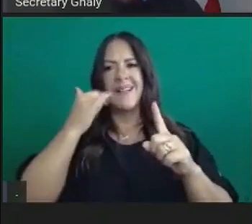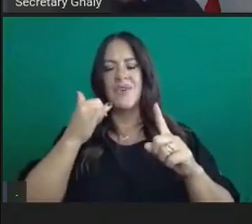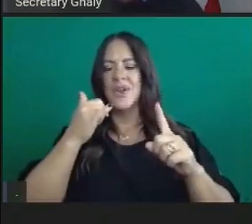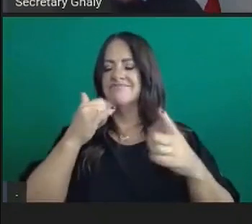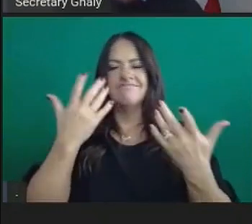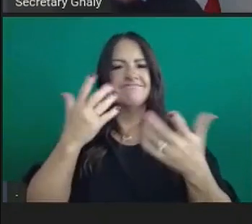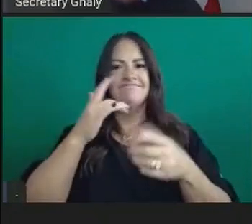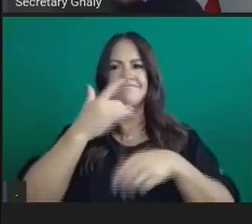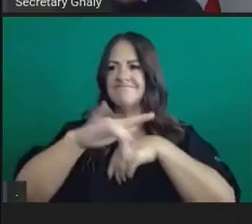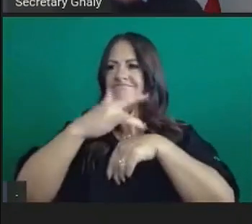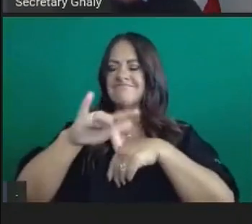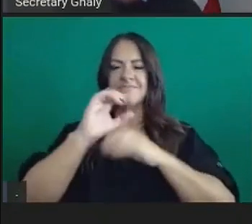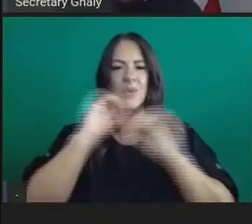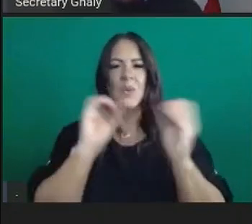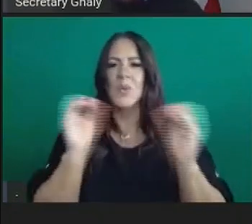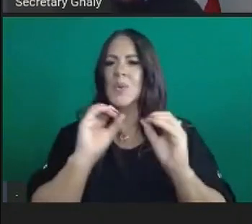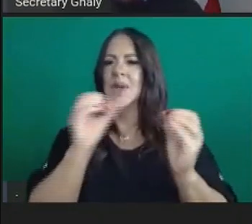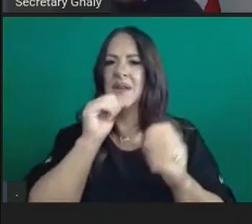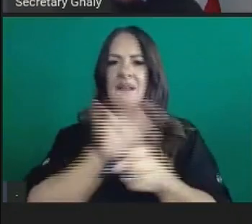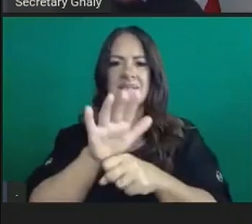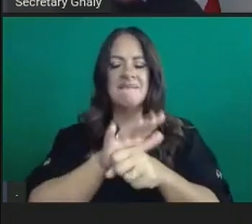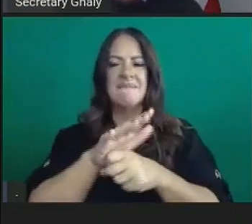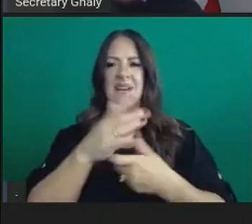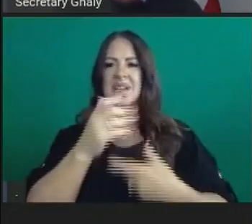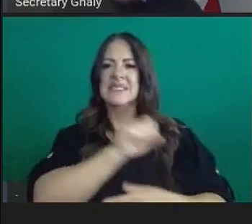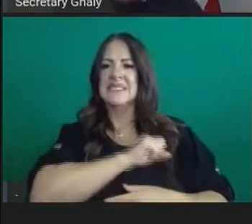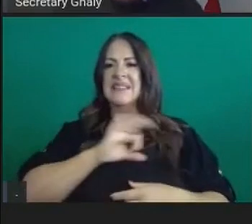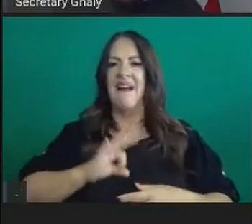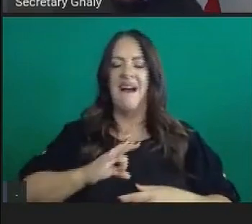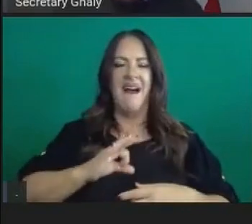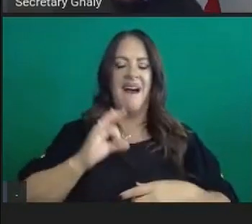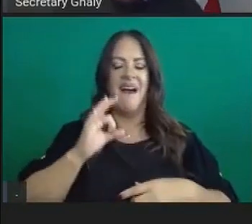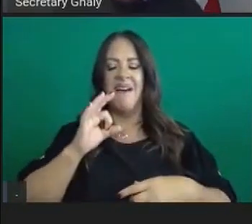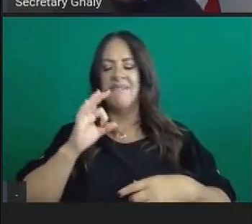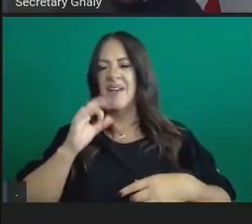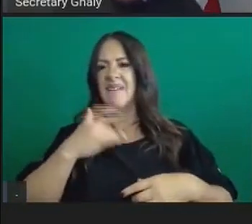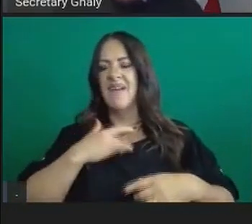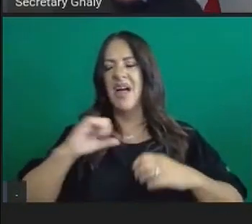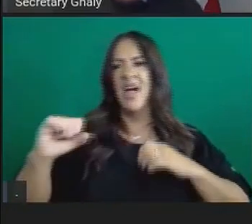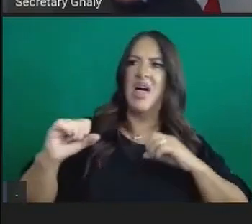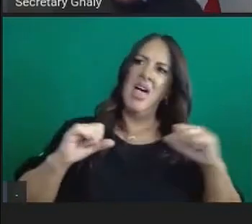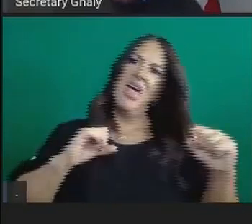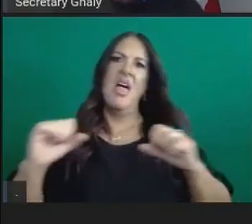THINGS LIKE HEART ATTACK, STROKE, OTHER TRAUMA, CAR ACCIDENT, ET CETERA. IN SOUTHERN CALIFORNIA, QUITE A DIFFERENT STORY.